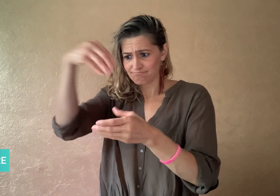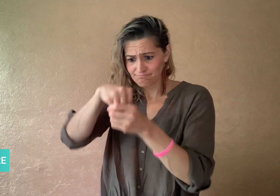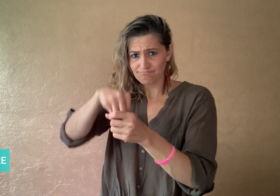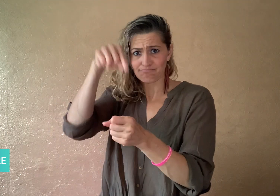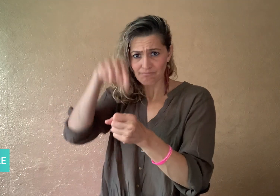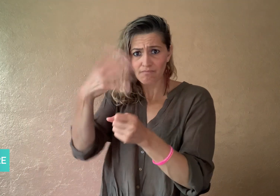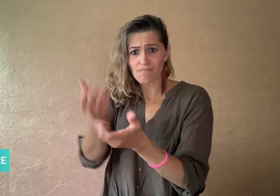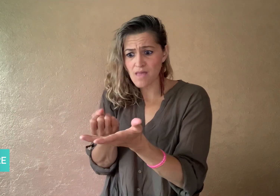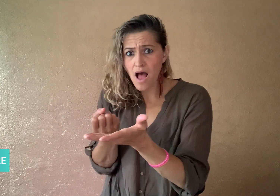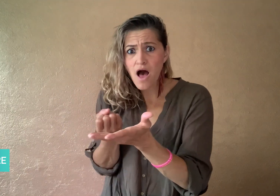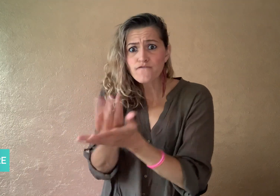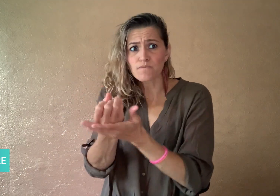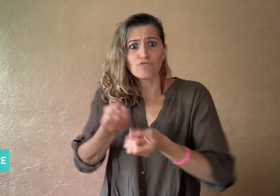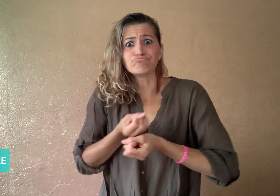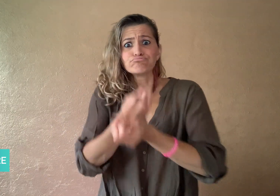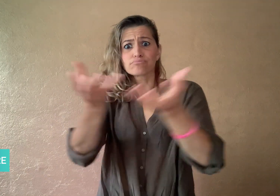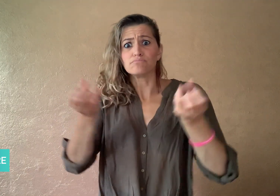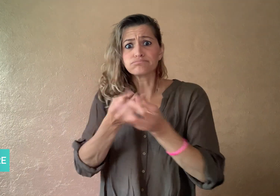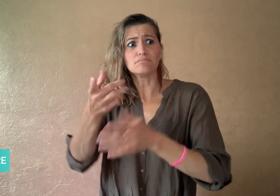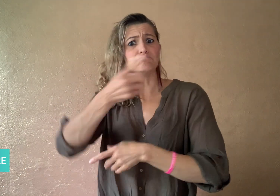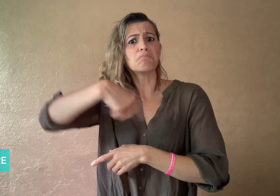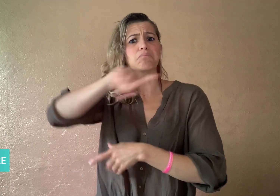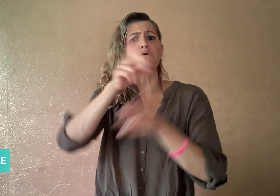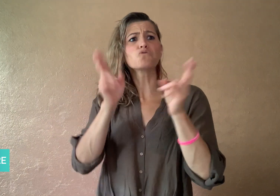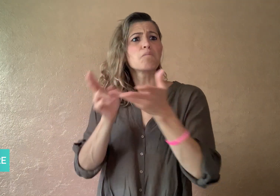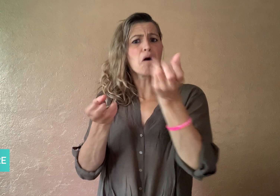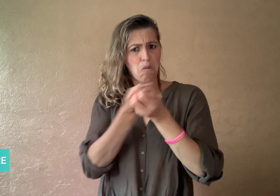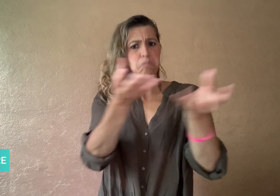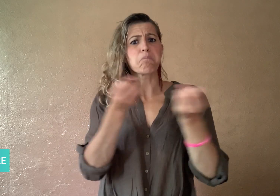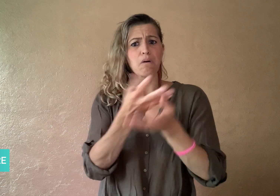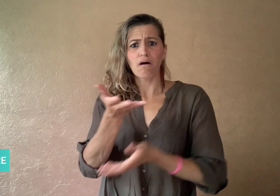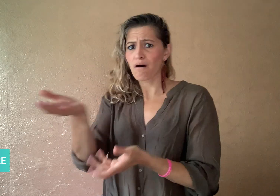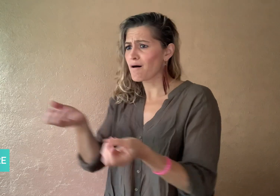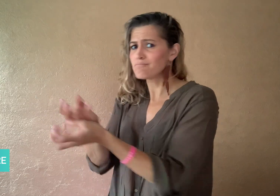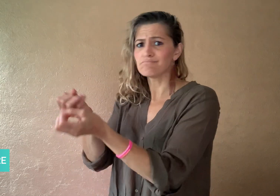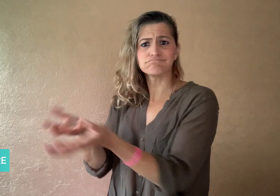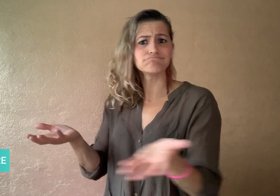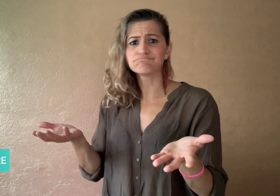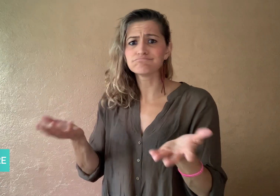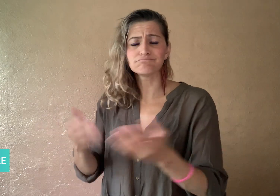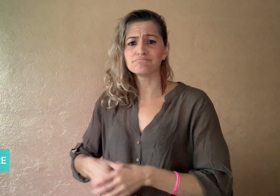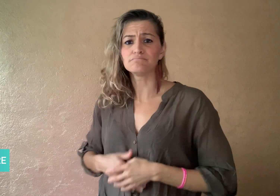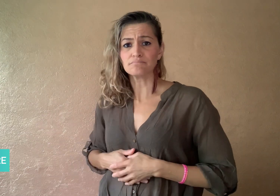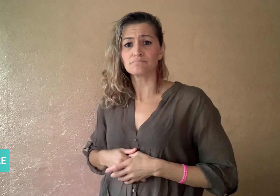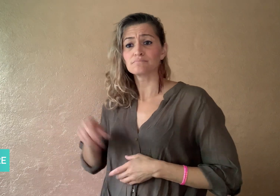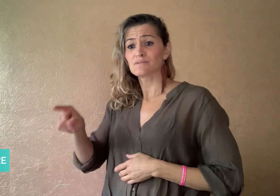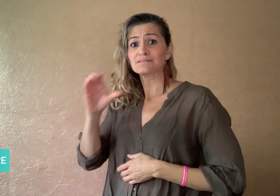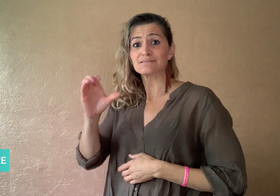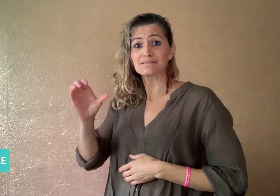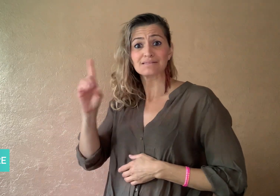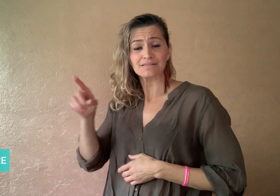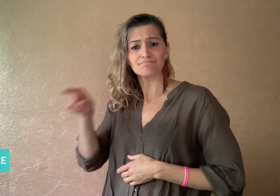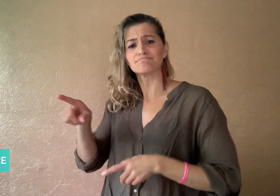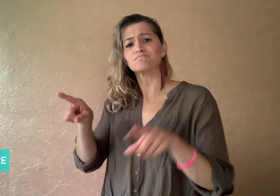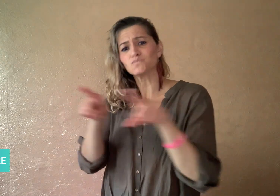to include people with disabilities in the delivery